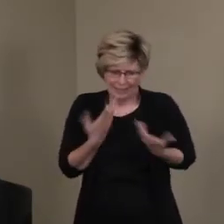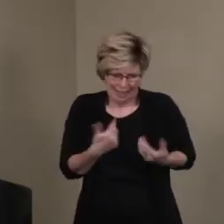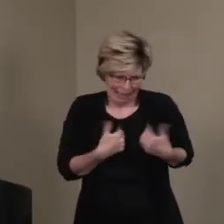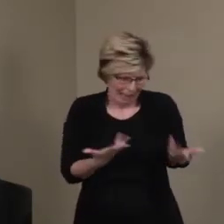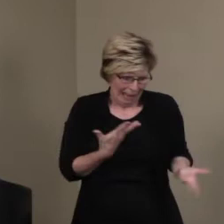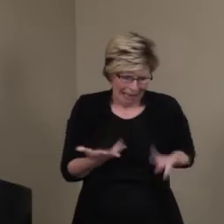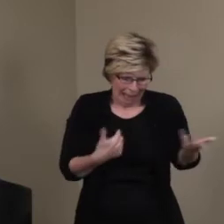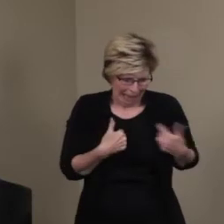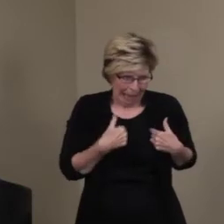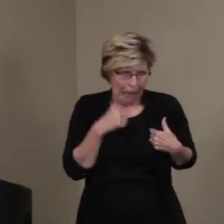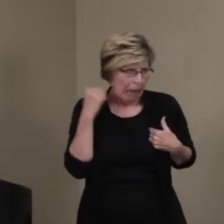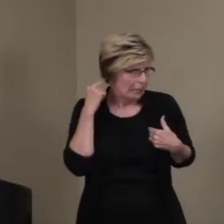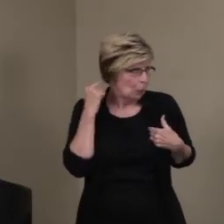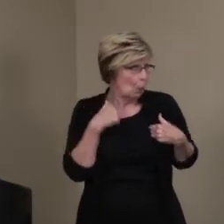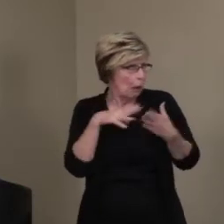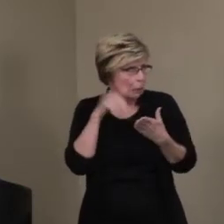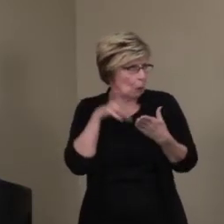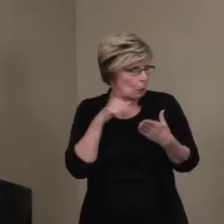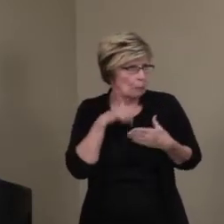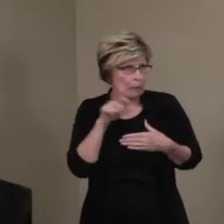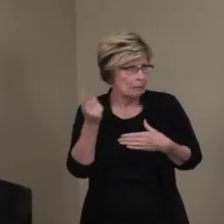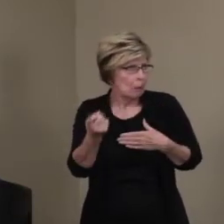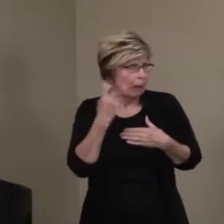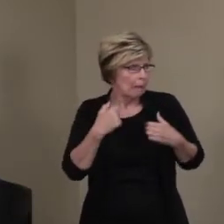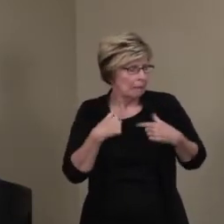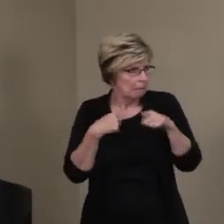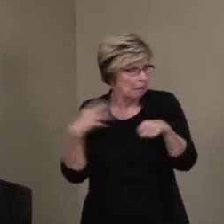to address you know what do I say once I like absolutist I know I learned it I'm